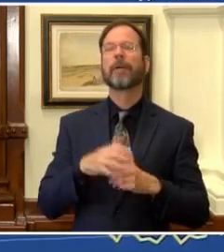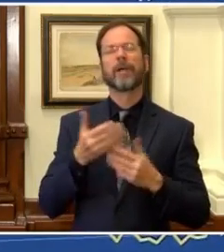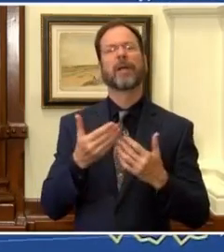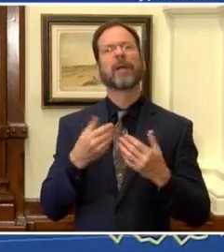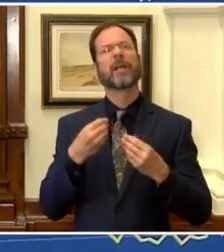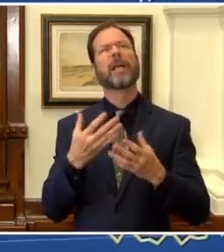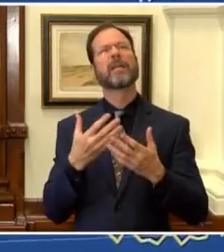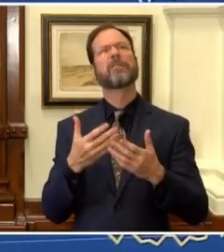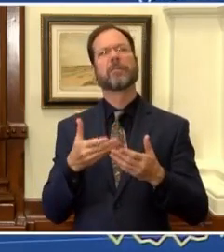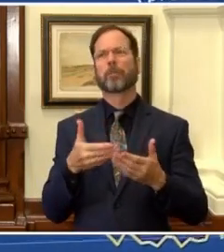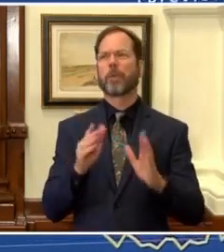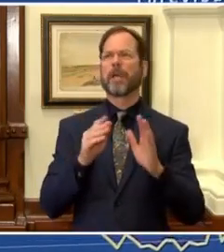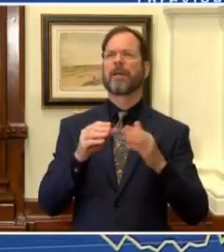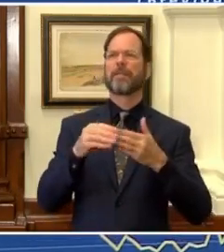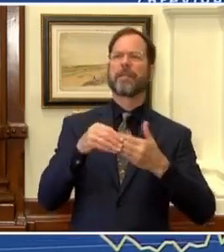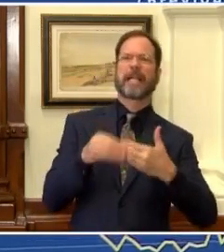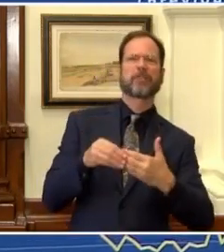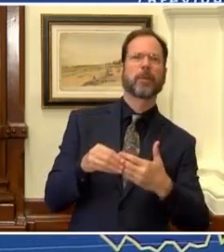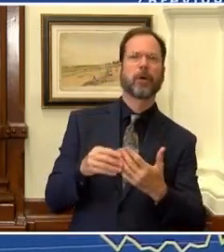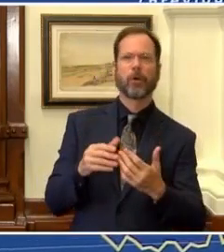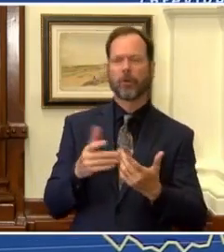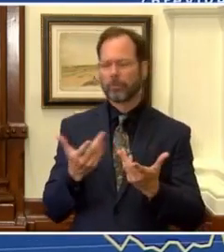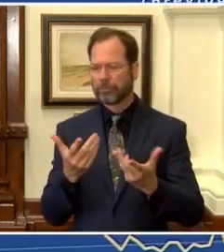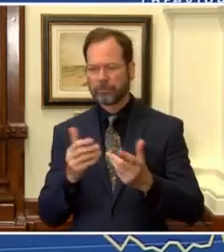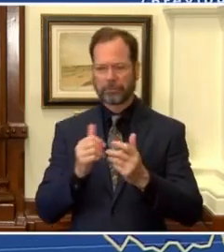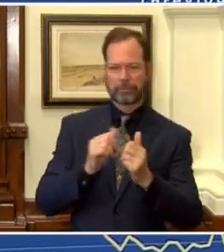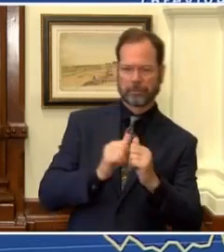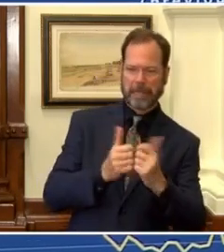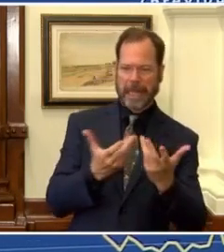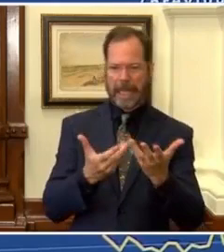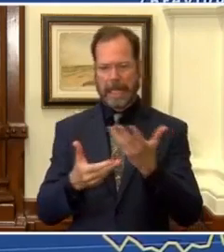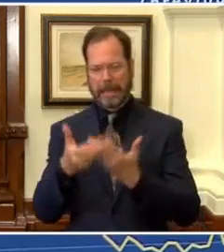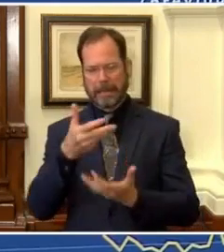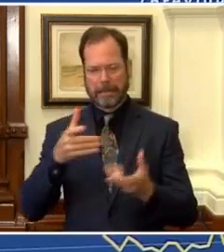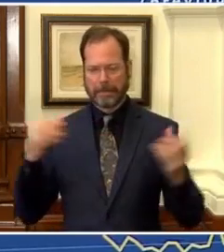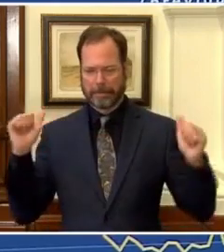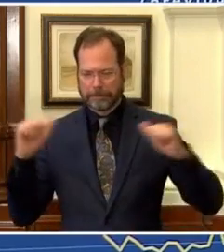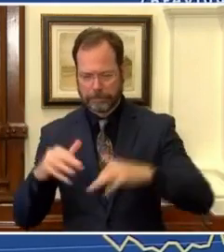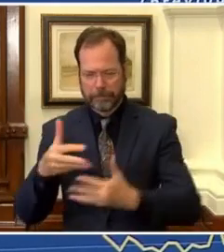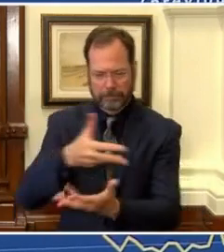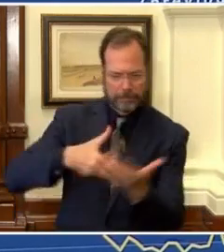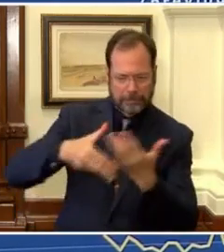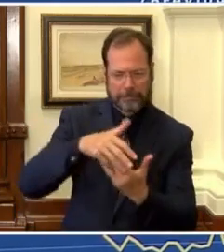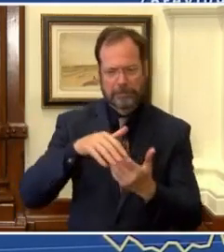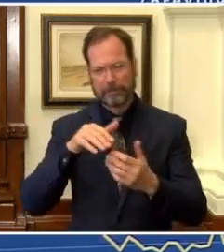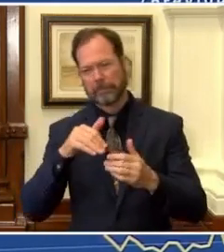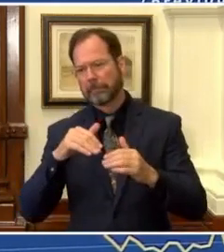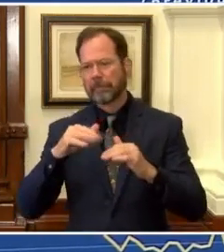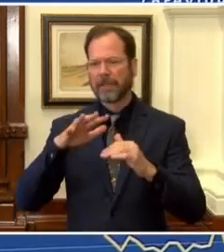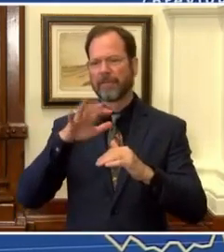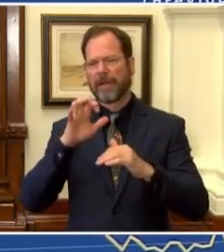FOR FOURTH OF JULY. WHAT IT ALSO PROVIDES, HOWEVER IS LOCAL FLEXIBILITY WITH REGARD